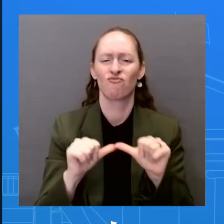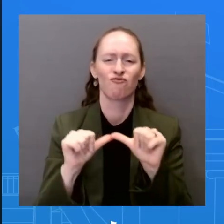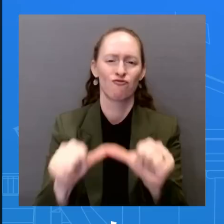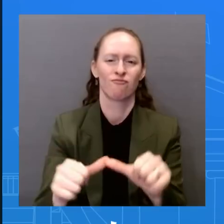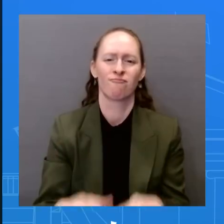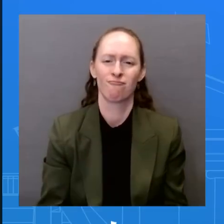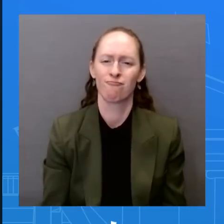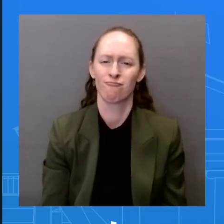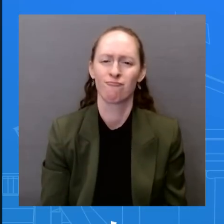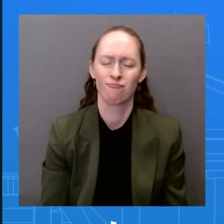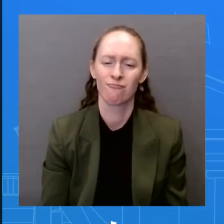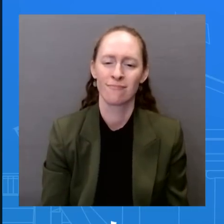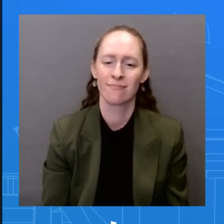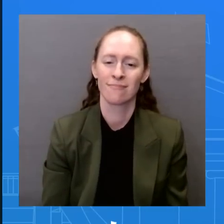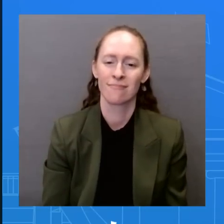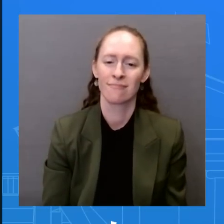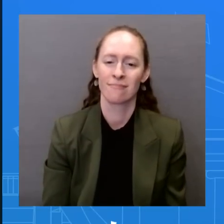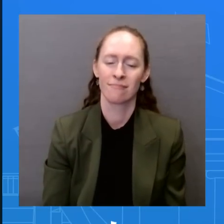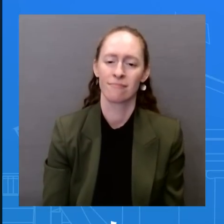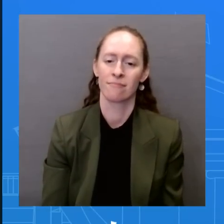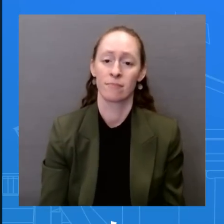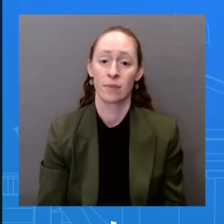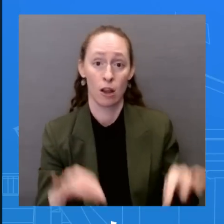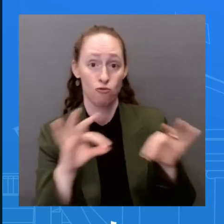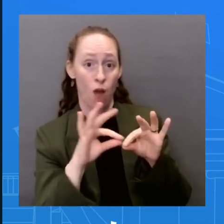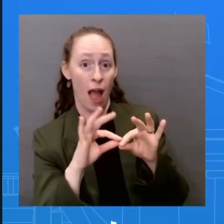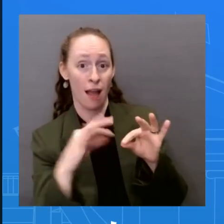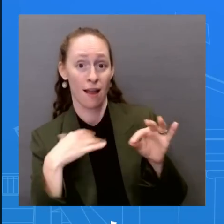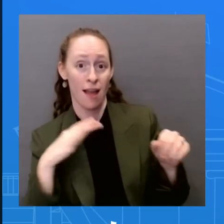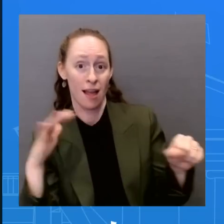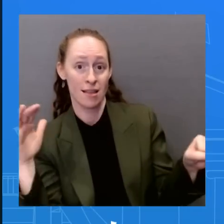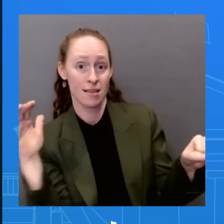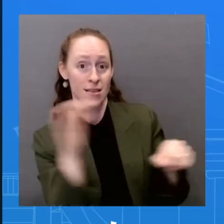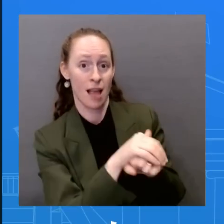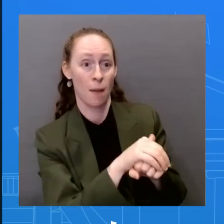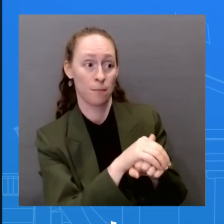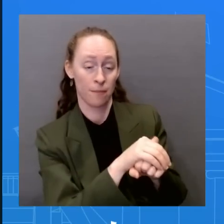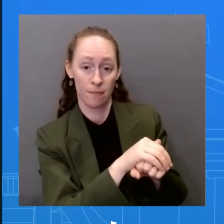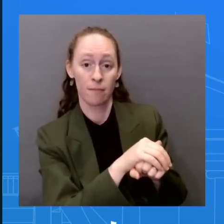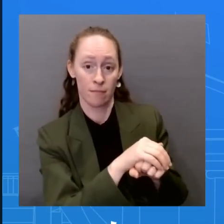when the G7 finance ministries met last week, you saw them come together